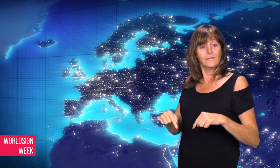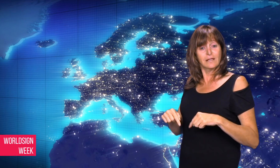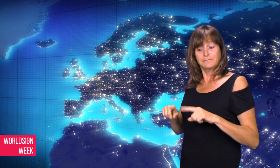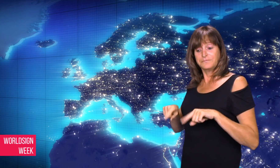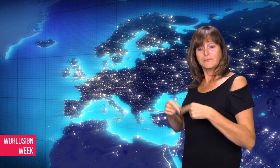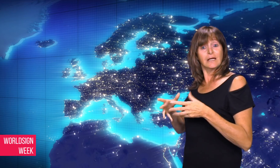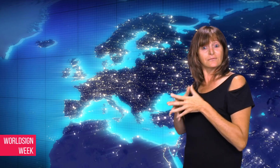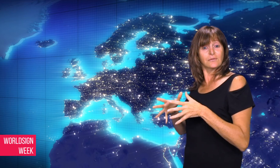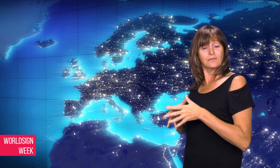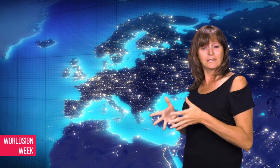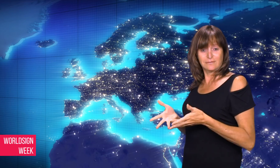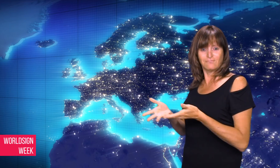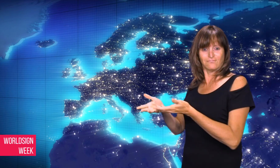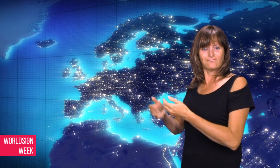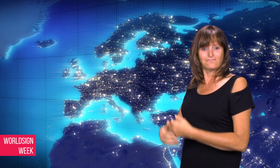Now, let’s go to next story.